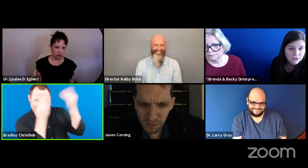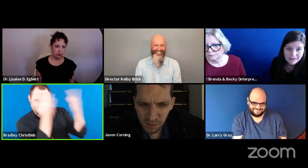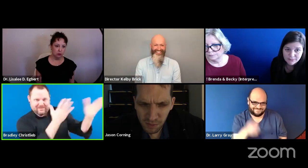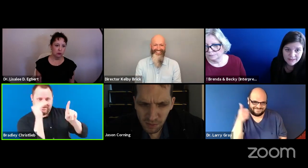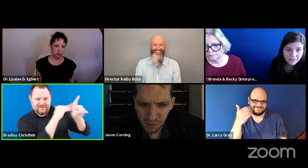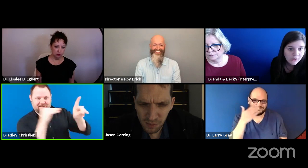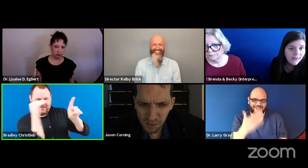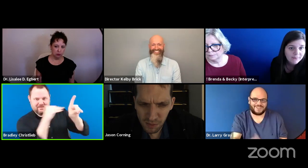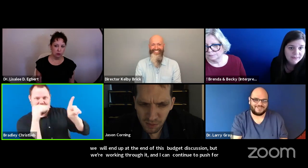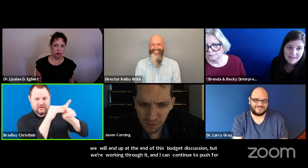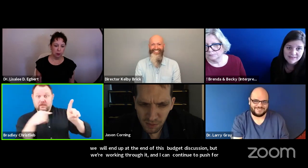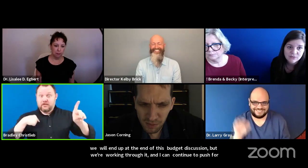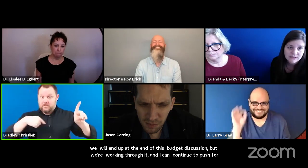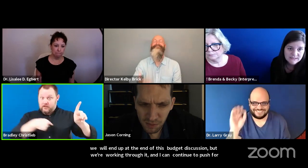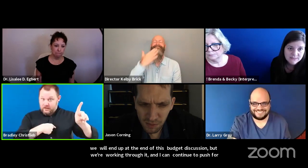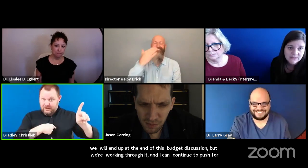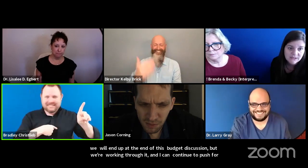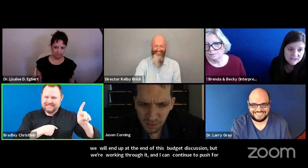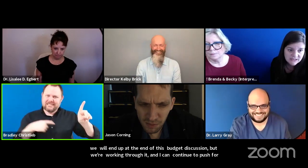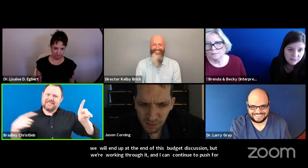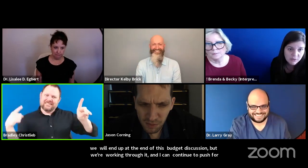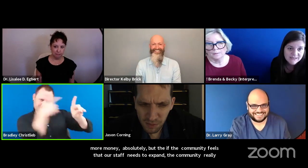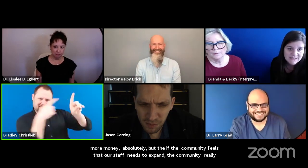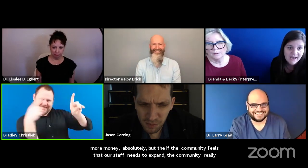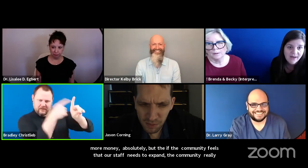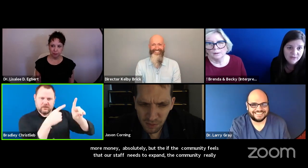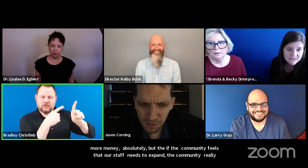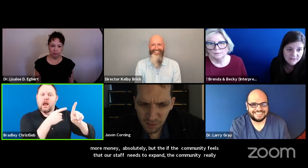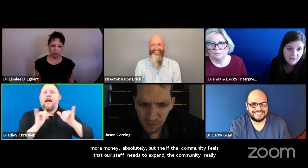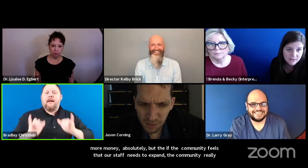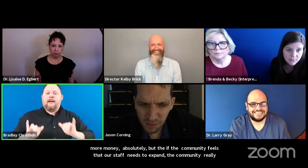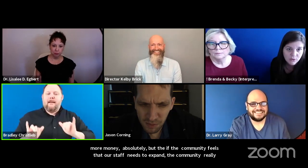I work directly with the Governor on that, but again, this needs to be a legislative process and advocacy from the community.